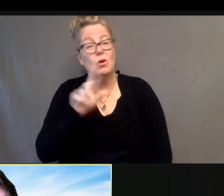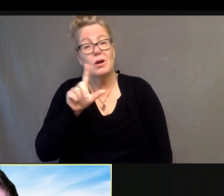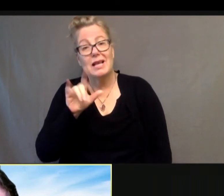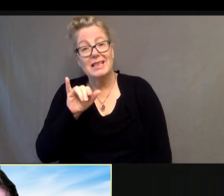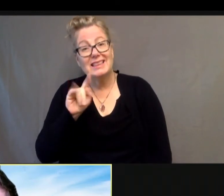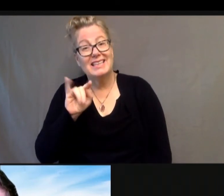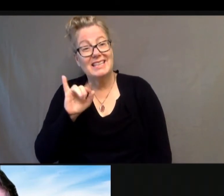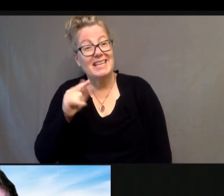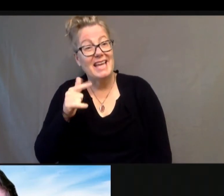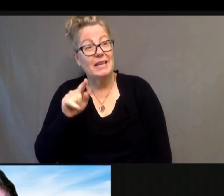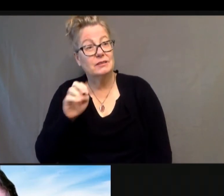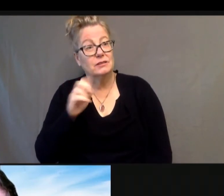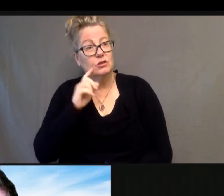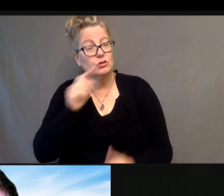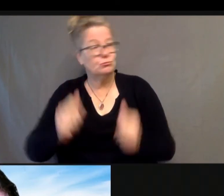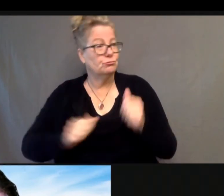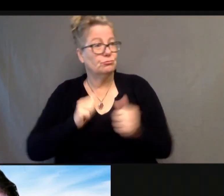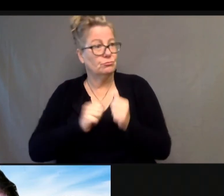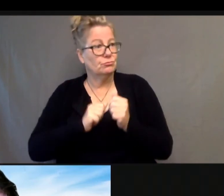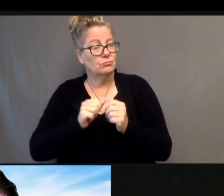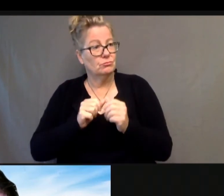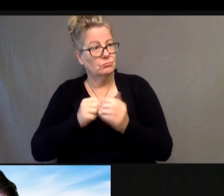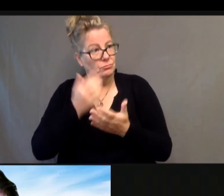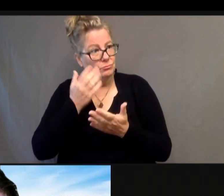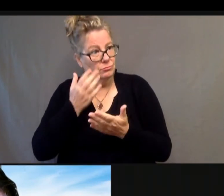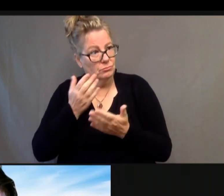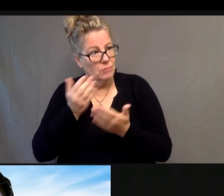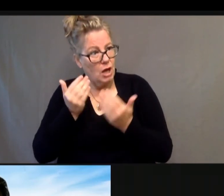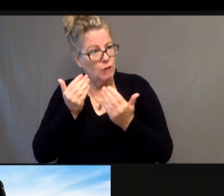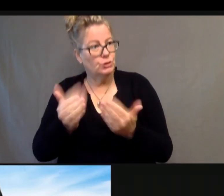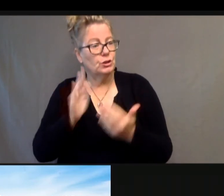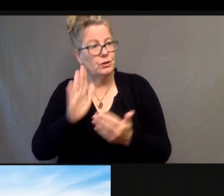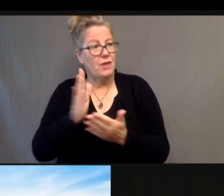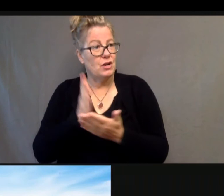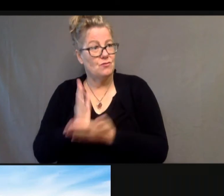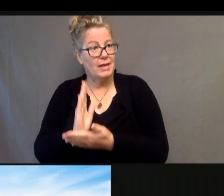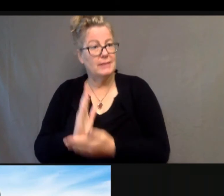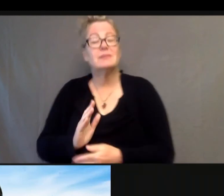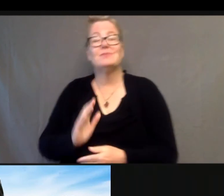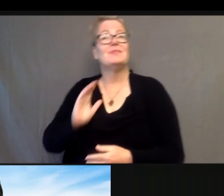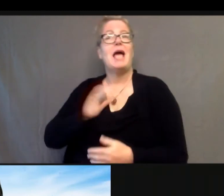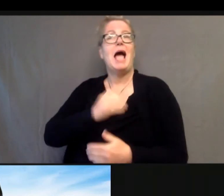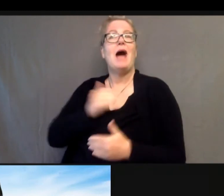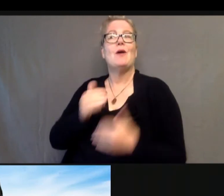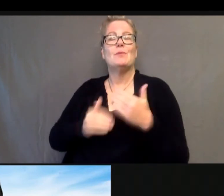So in our practice, no, the majority of the results that we're able to achieve, whether